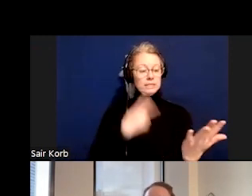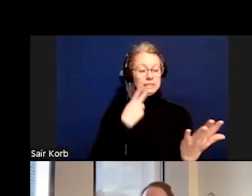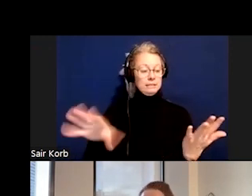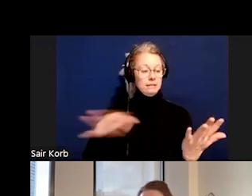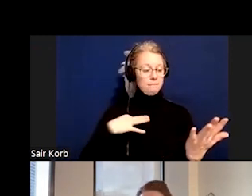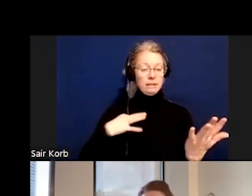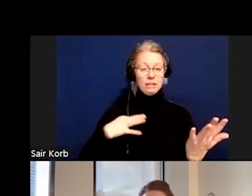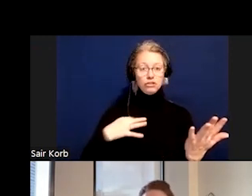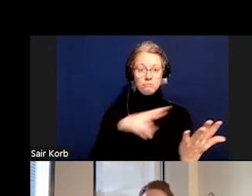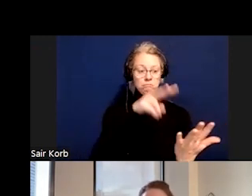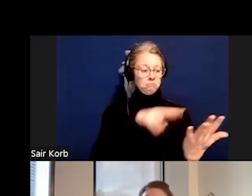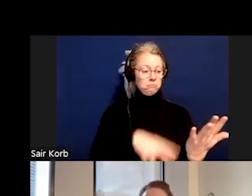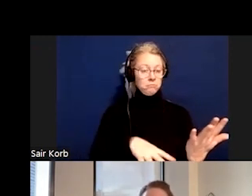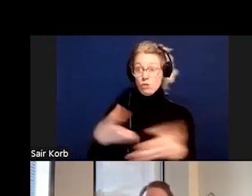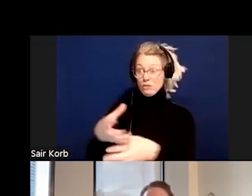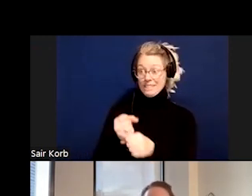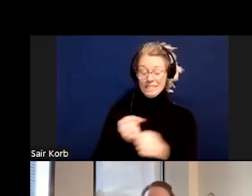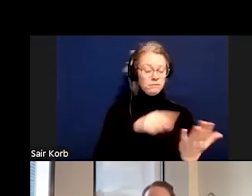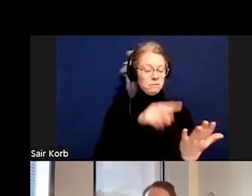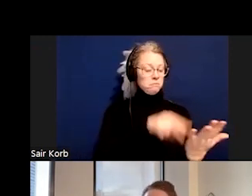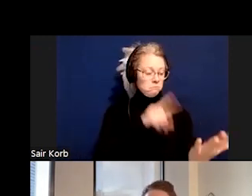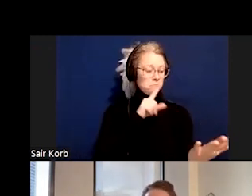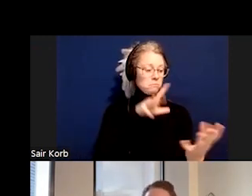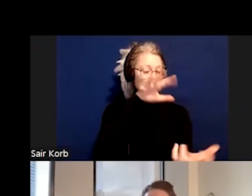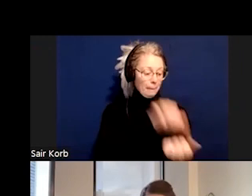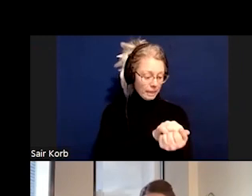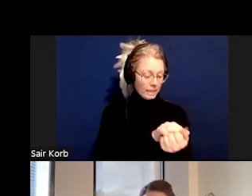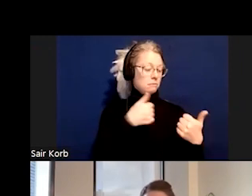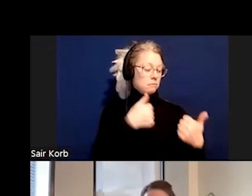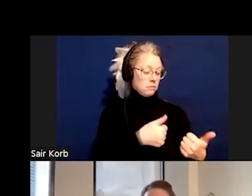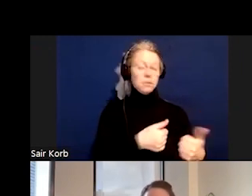right after they are submitted in March, and base grant amounts, the amount committed in